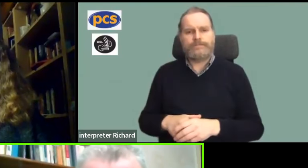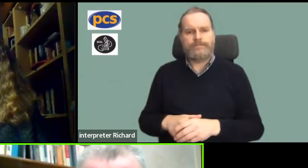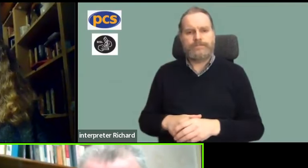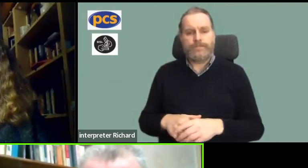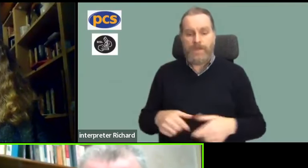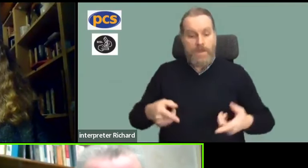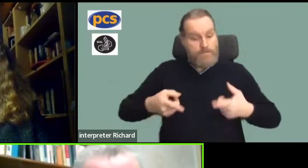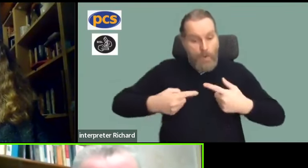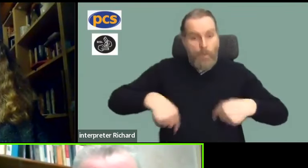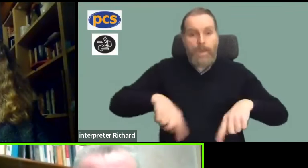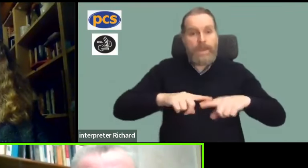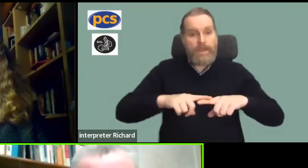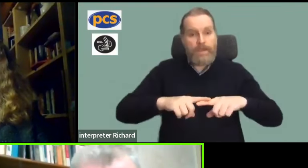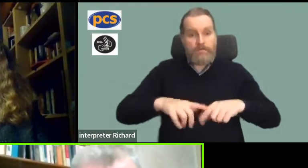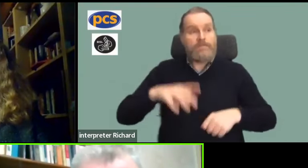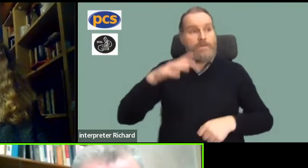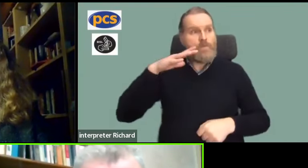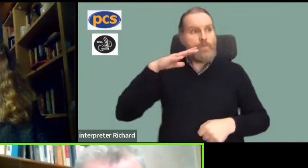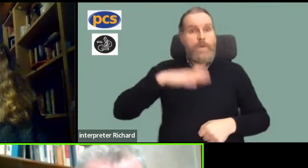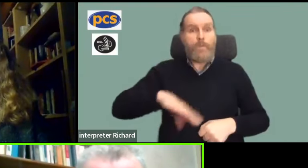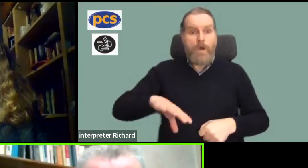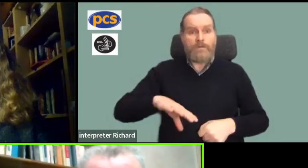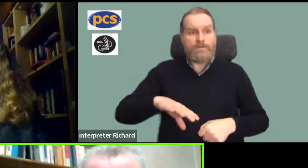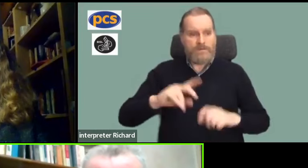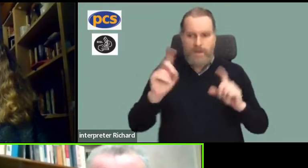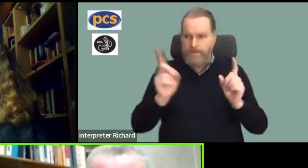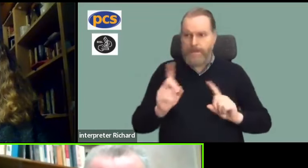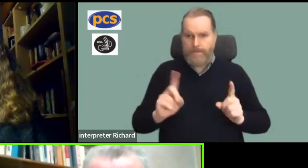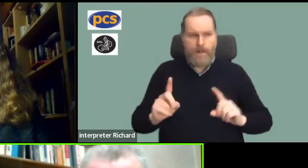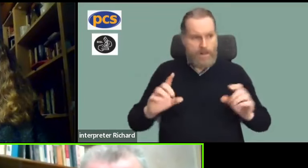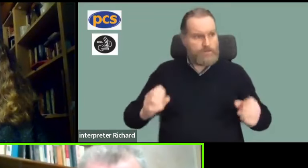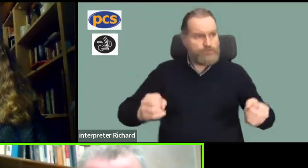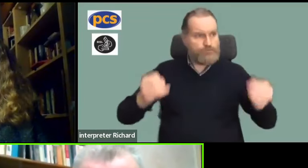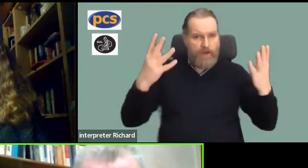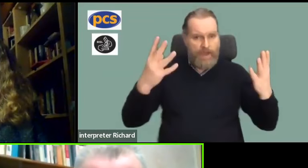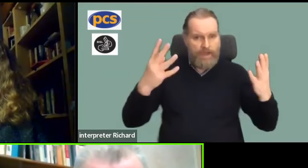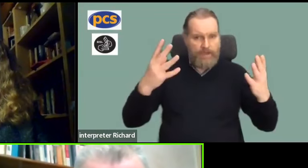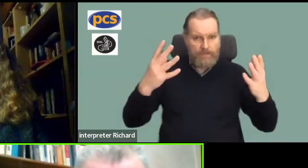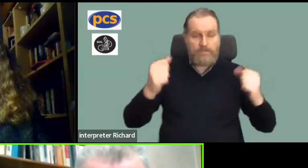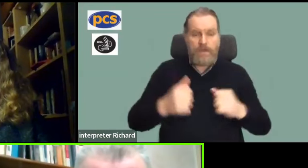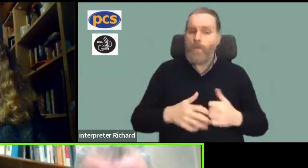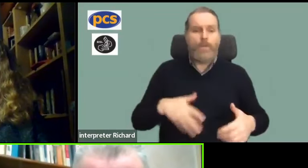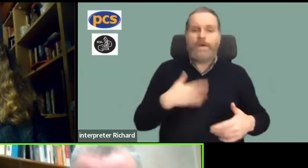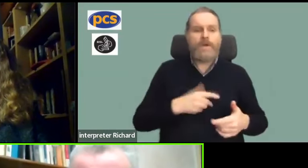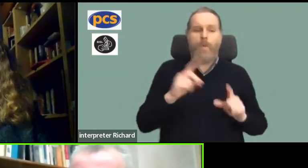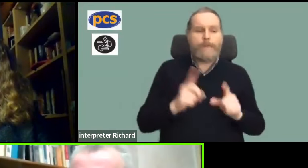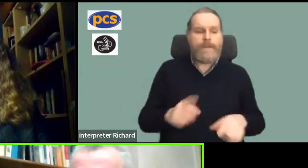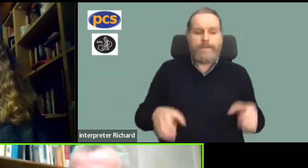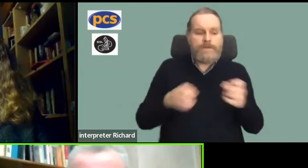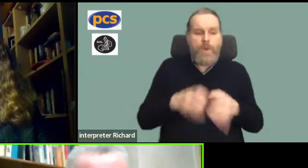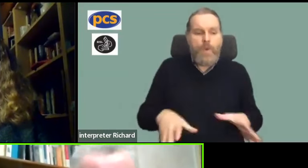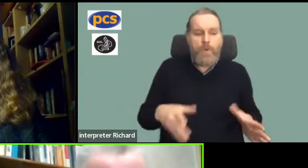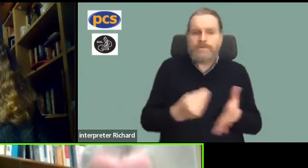because we're trying to have a sustained sustained effect a sustained effect without people losing money forces forces the employee to have